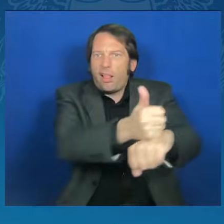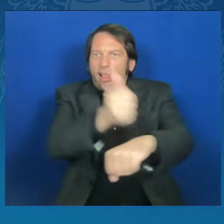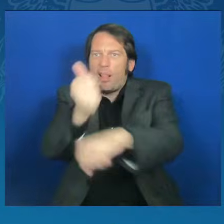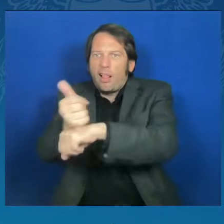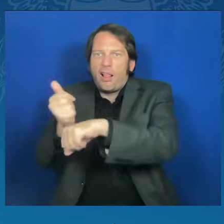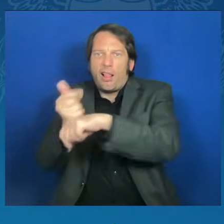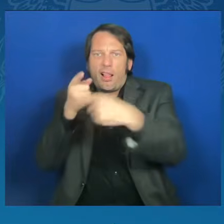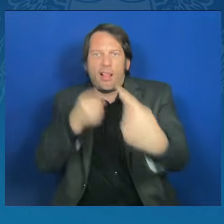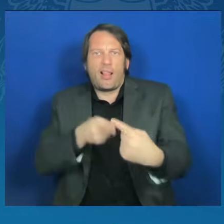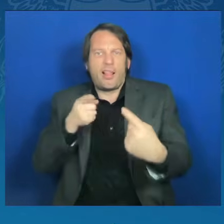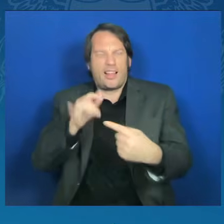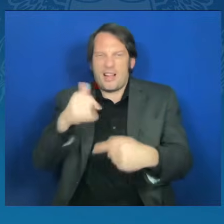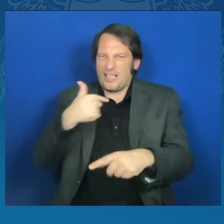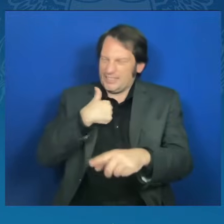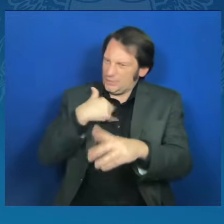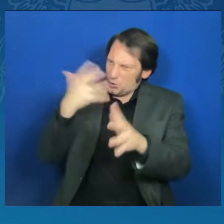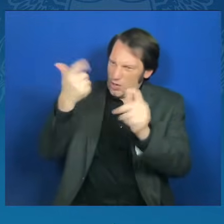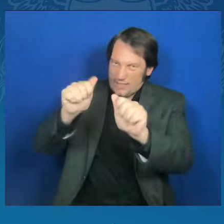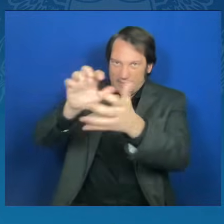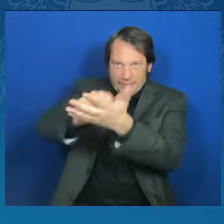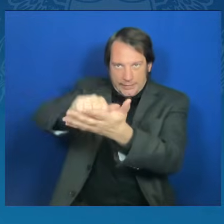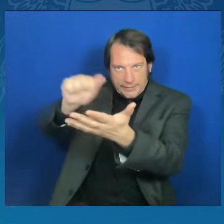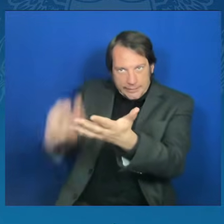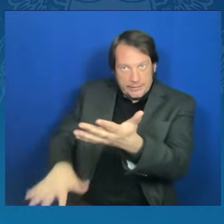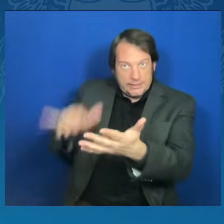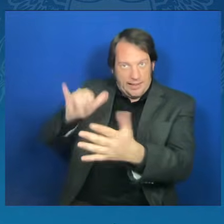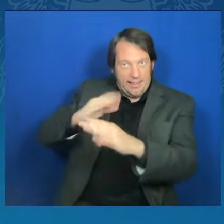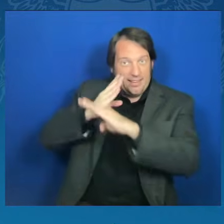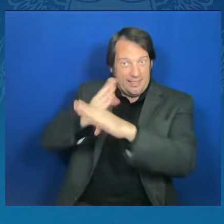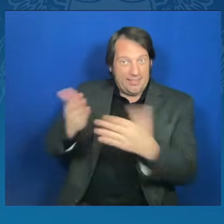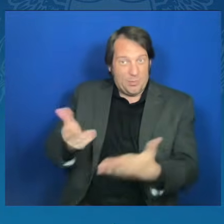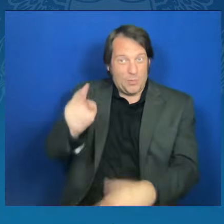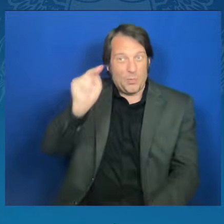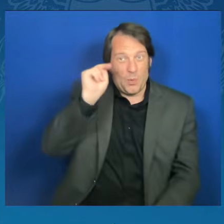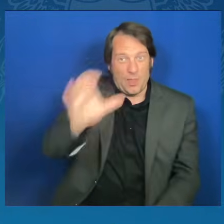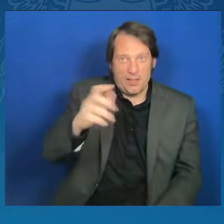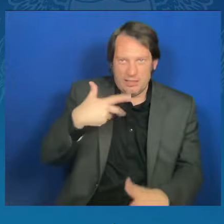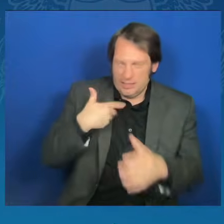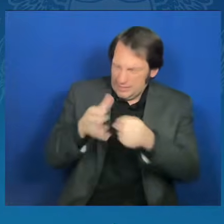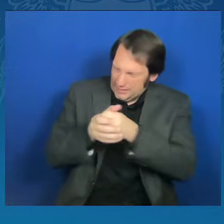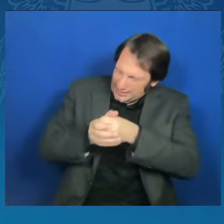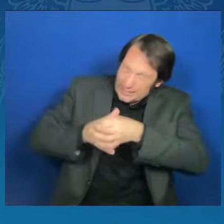We've doubled the number of dollars that are contracted with historically underutilized businesses